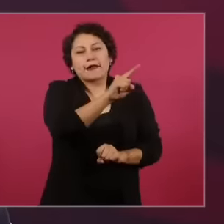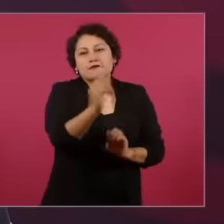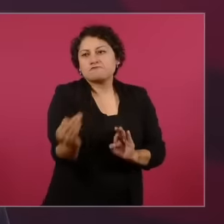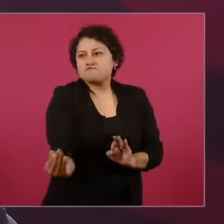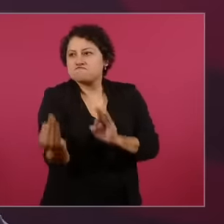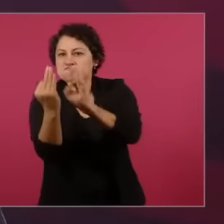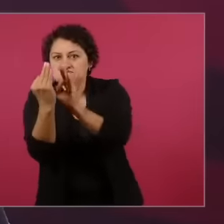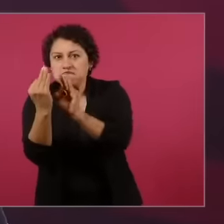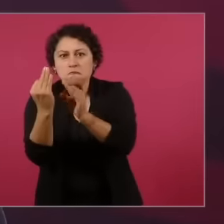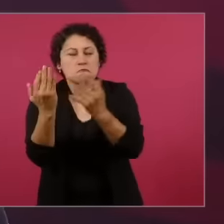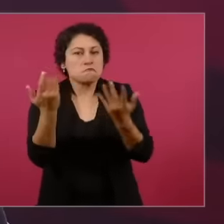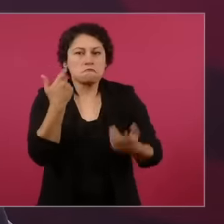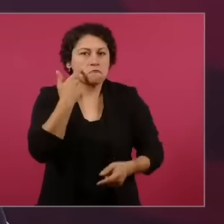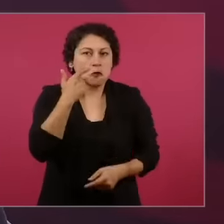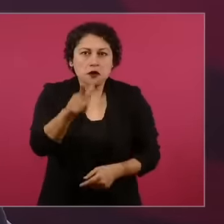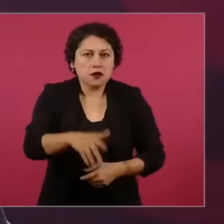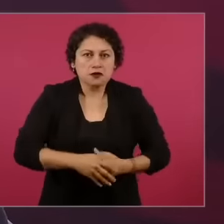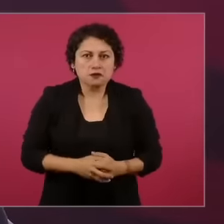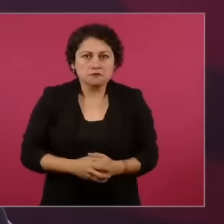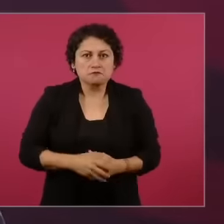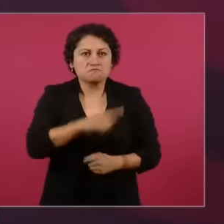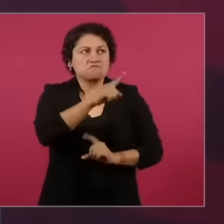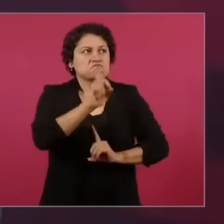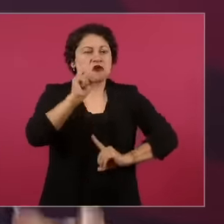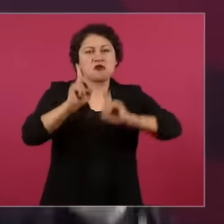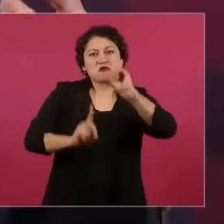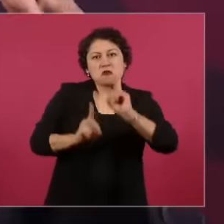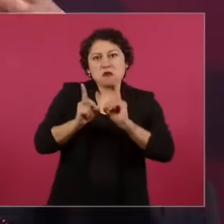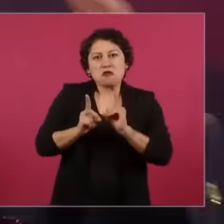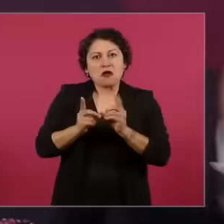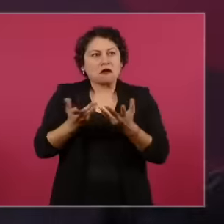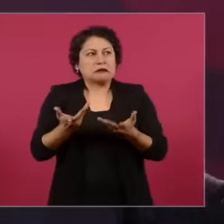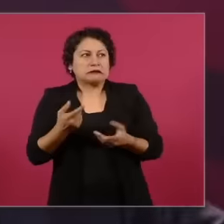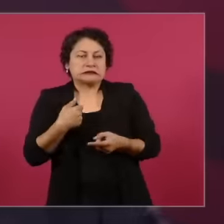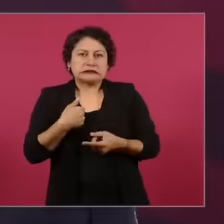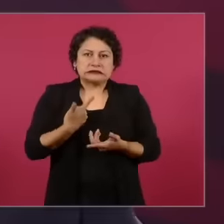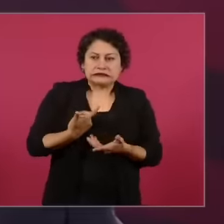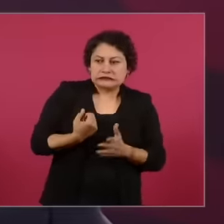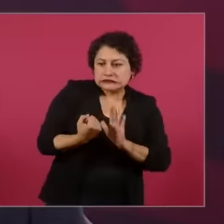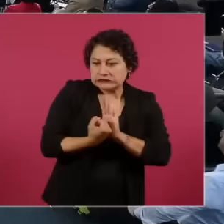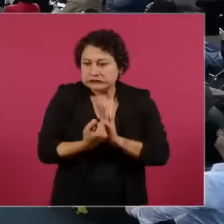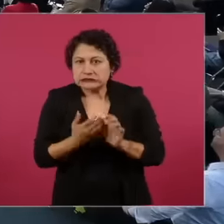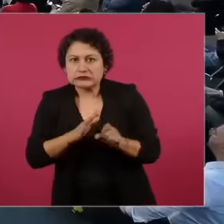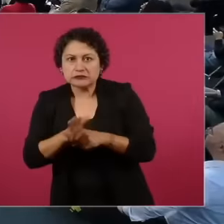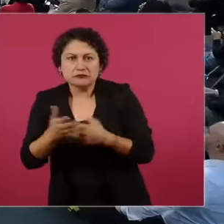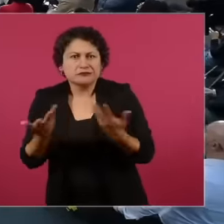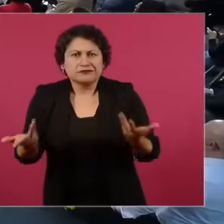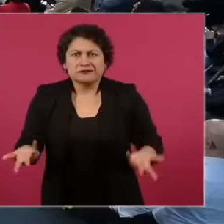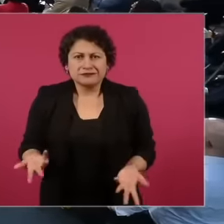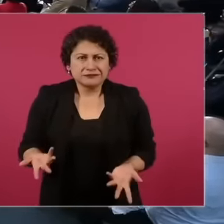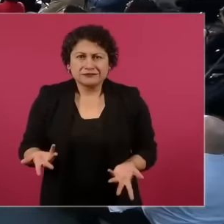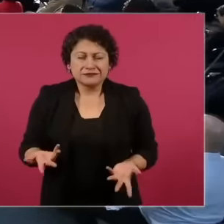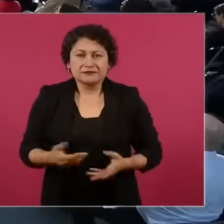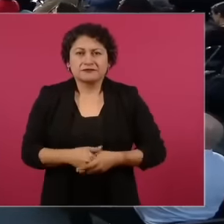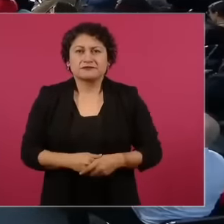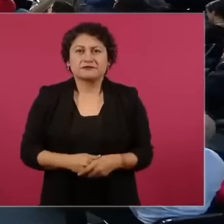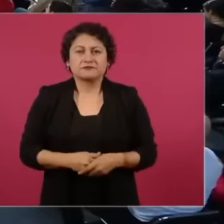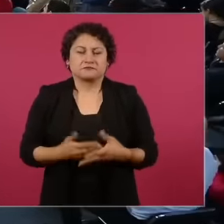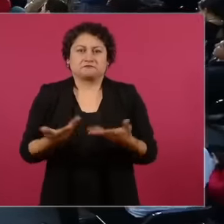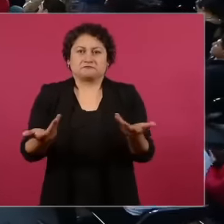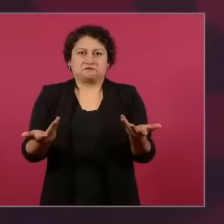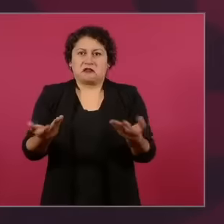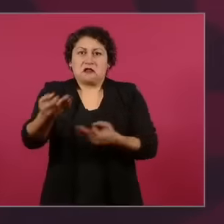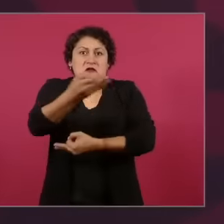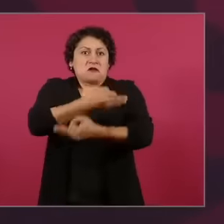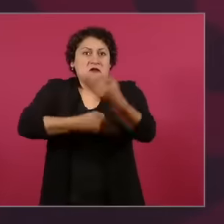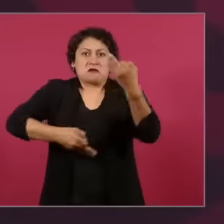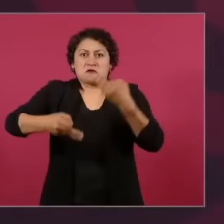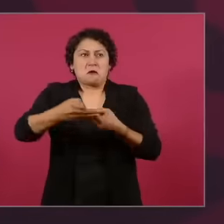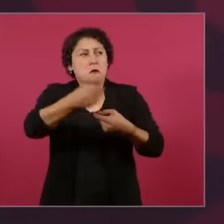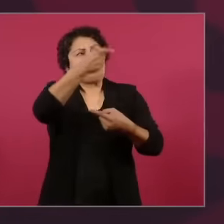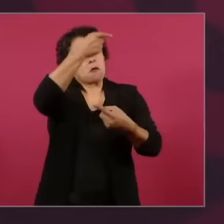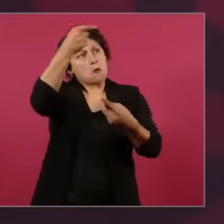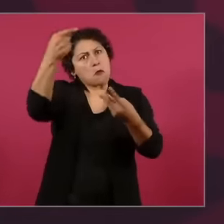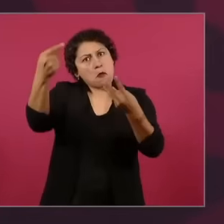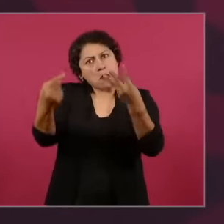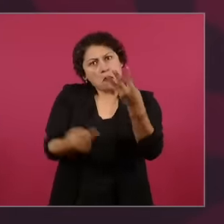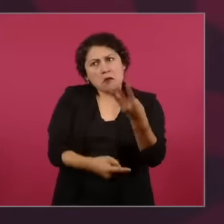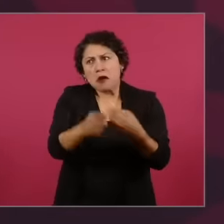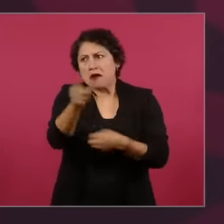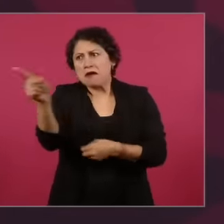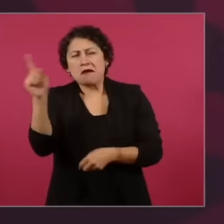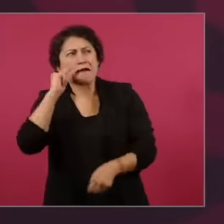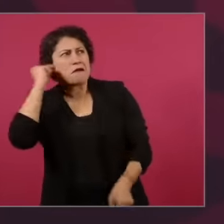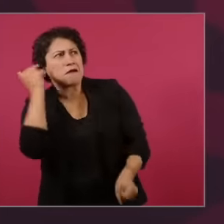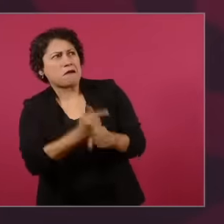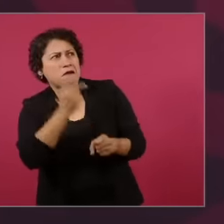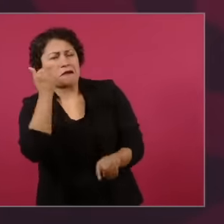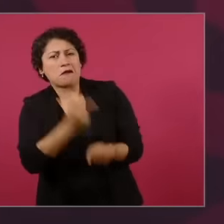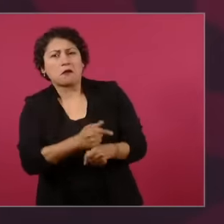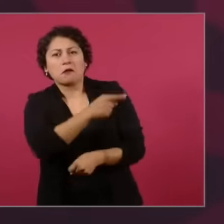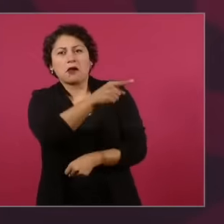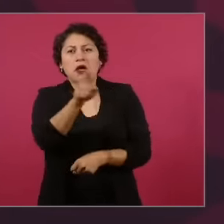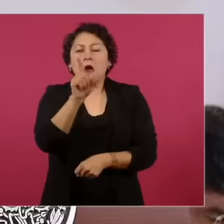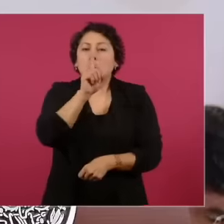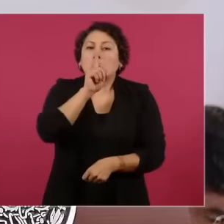table are there even though all the situations are in sight no let's not lose him let's not